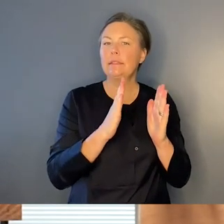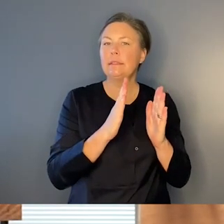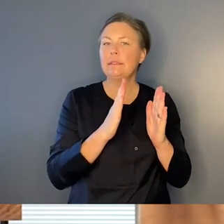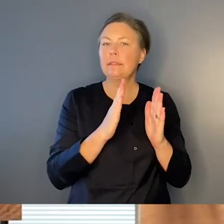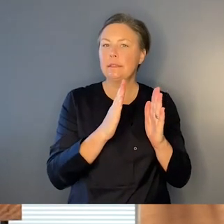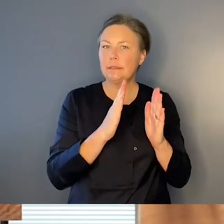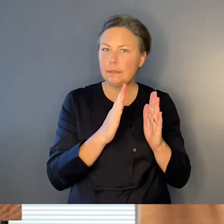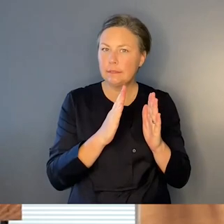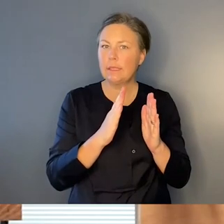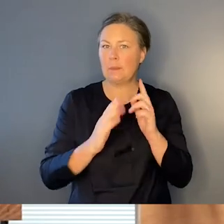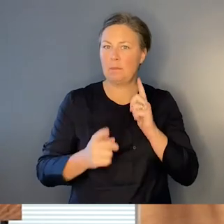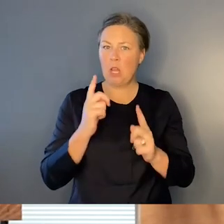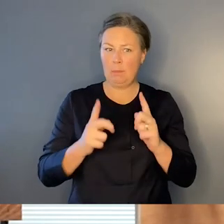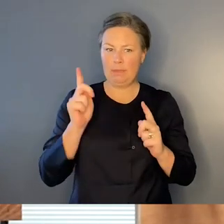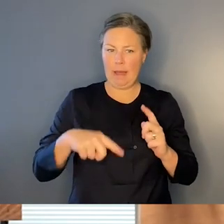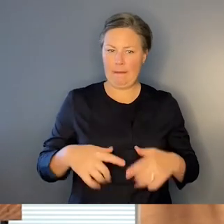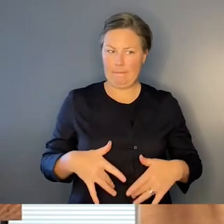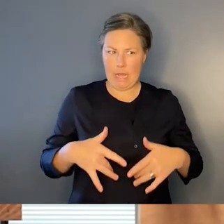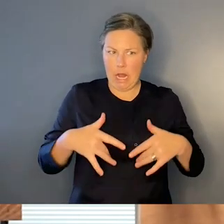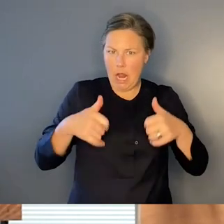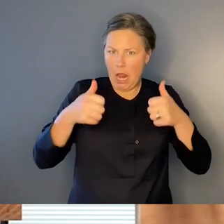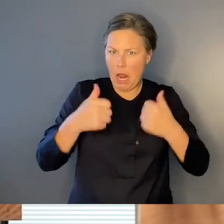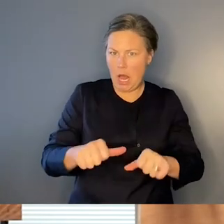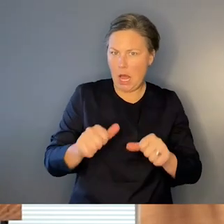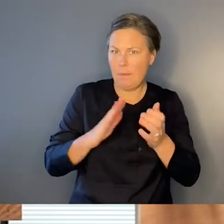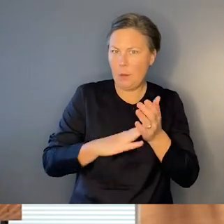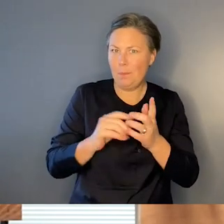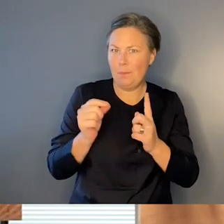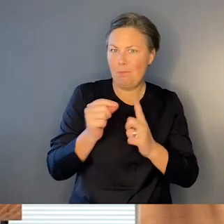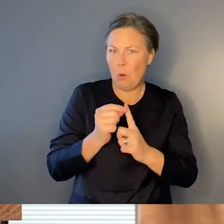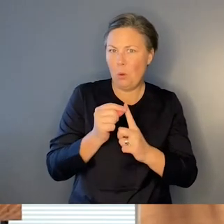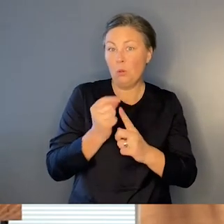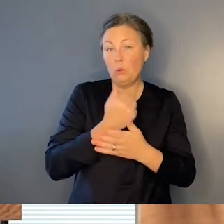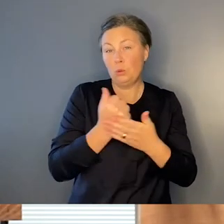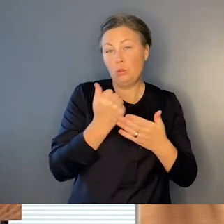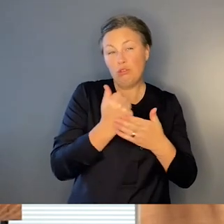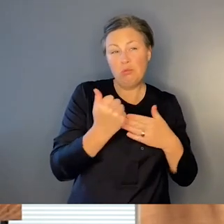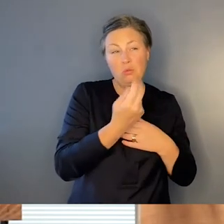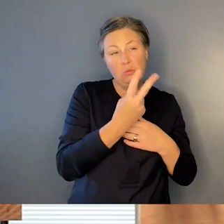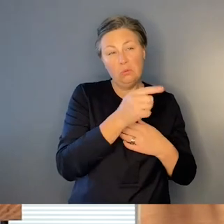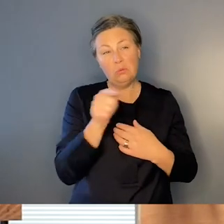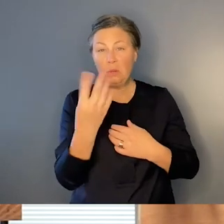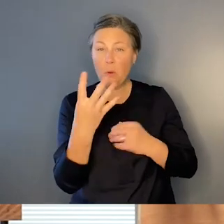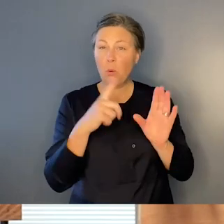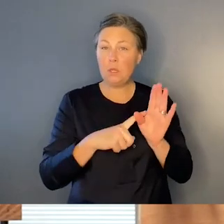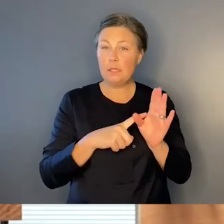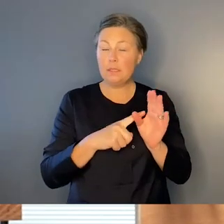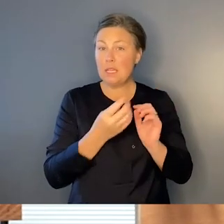and sometimes there is development of some of the early symptoms. Perimenopause can be, on average, probably two to four years,